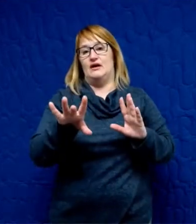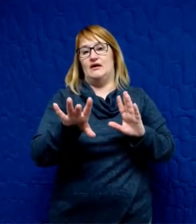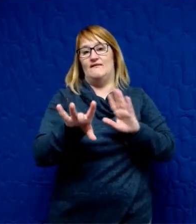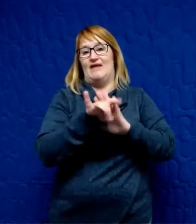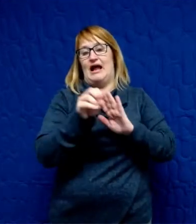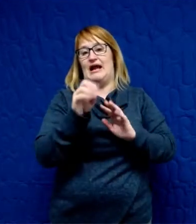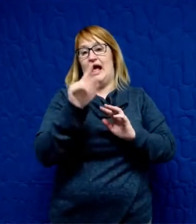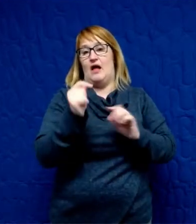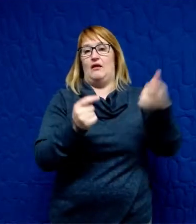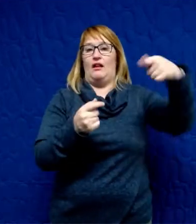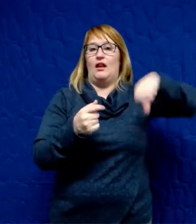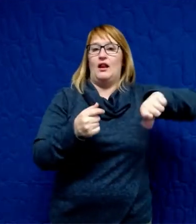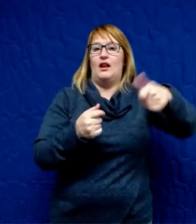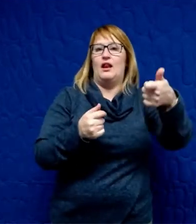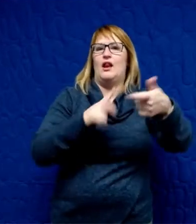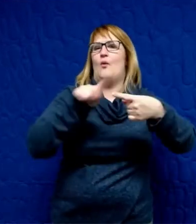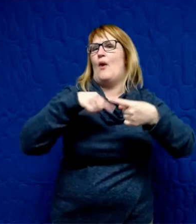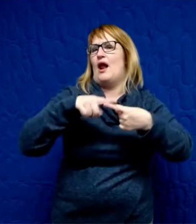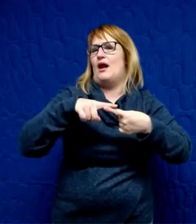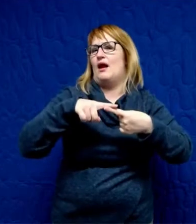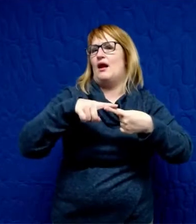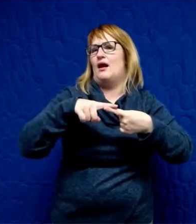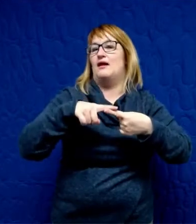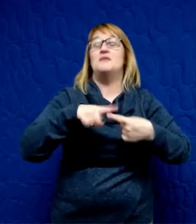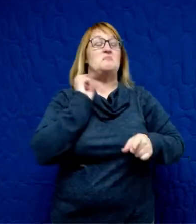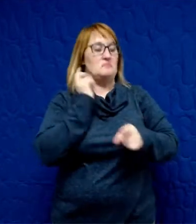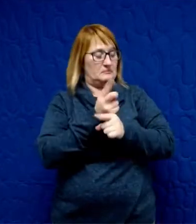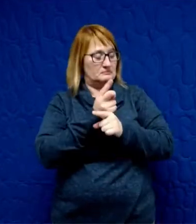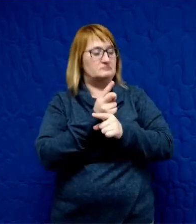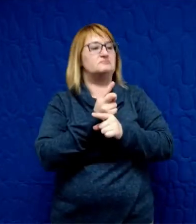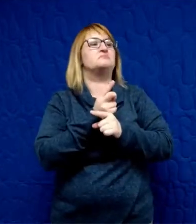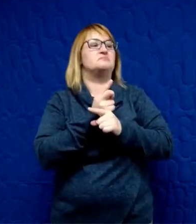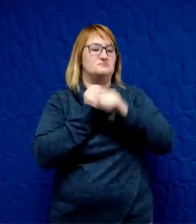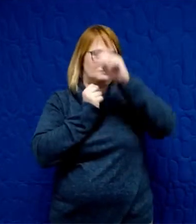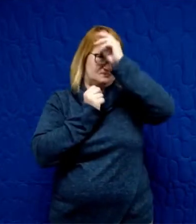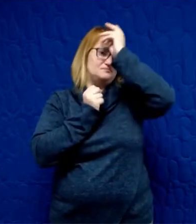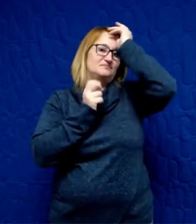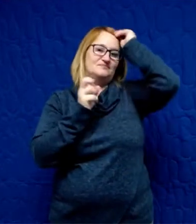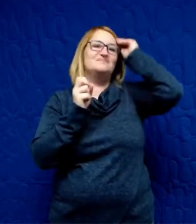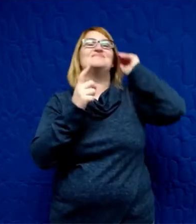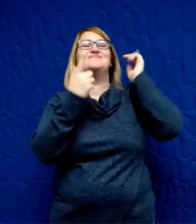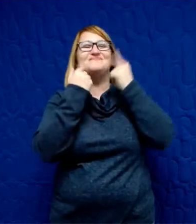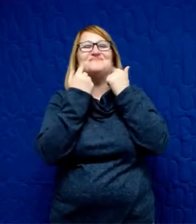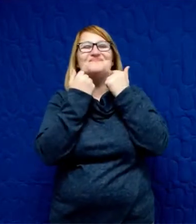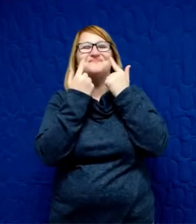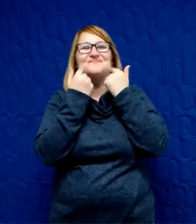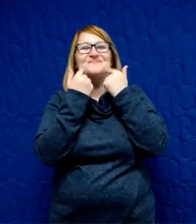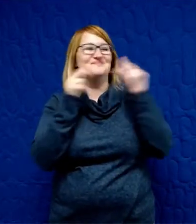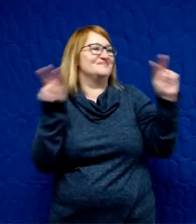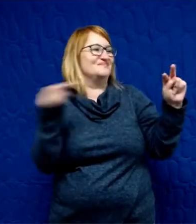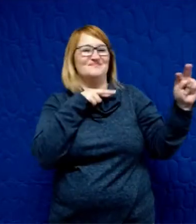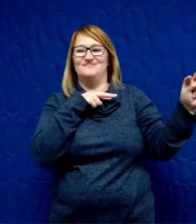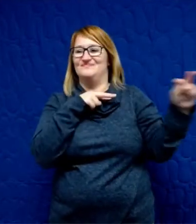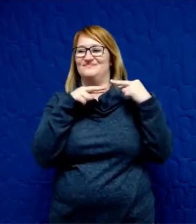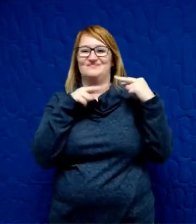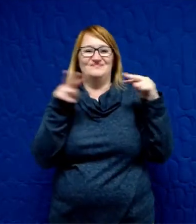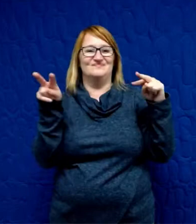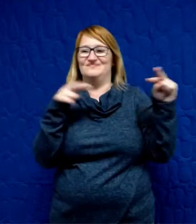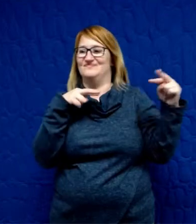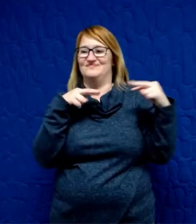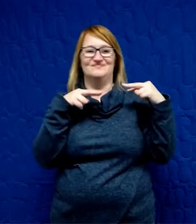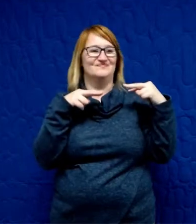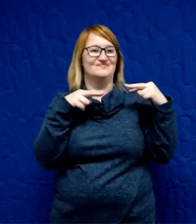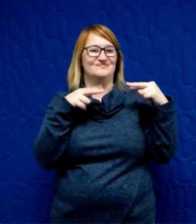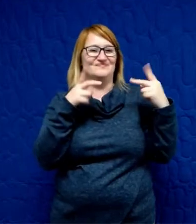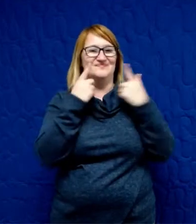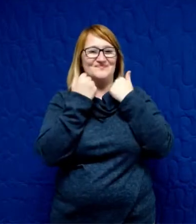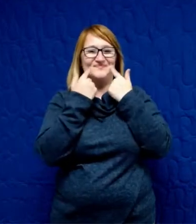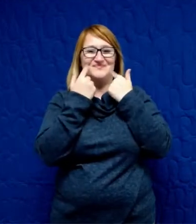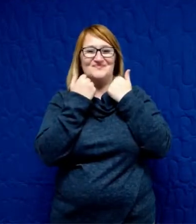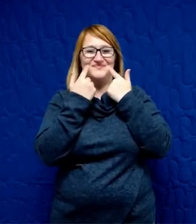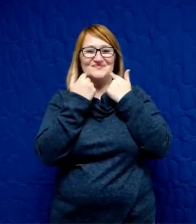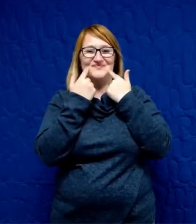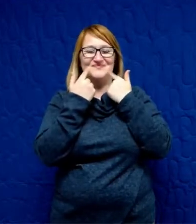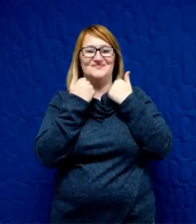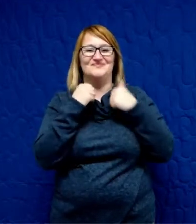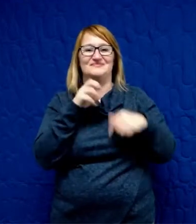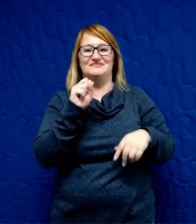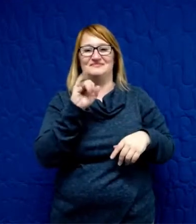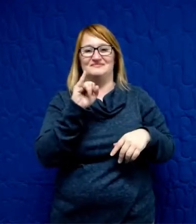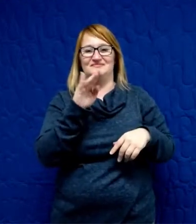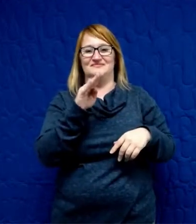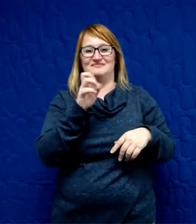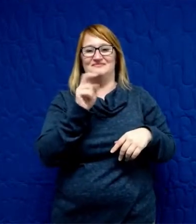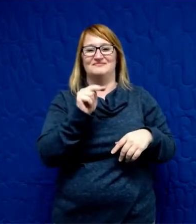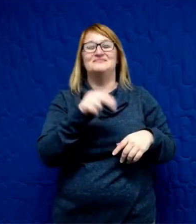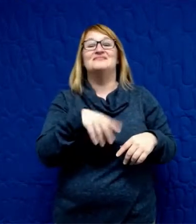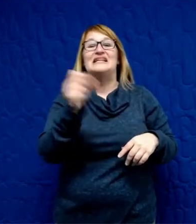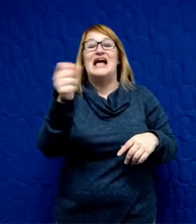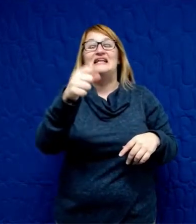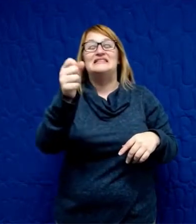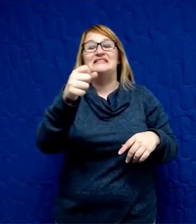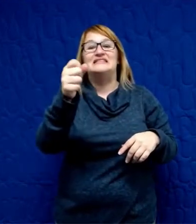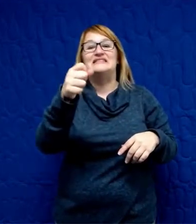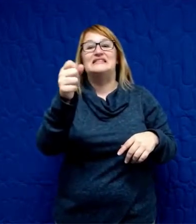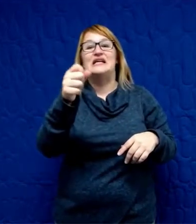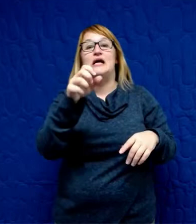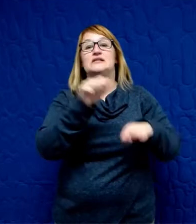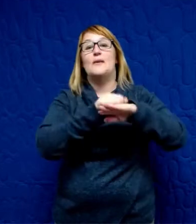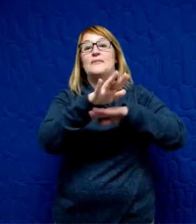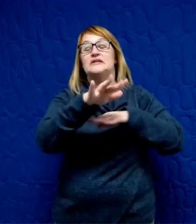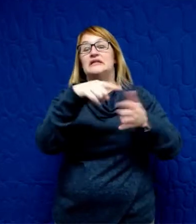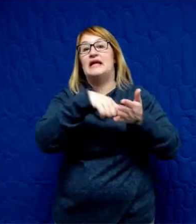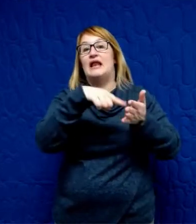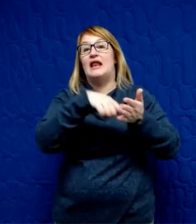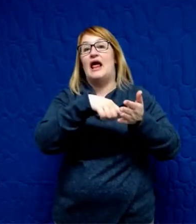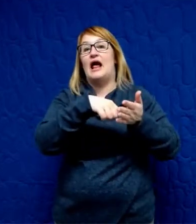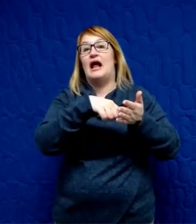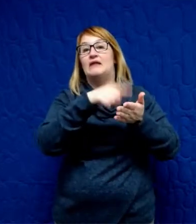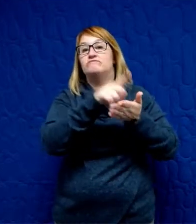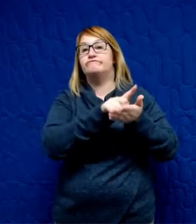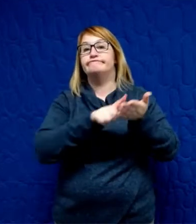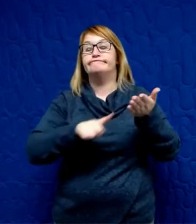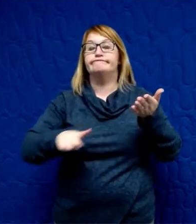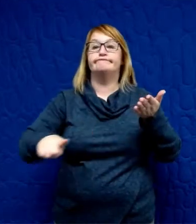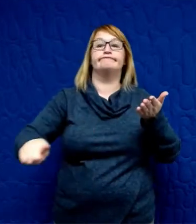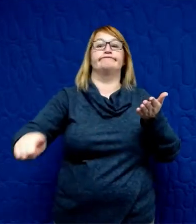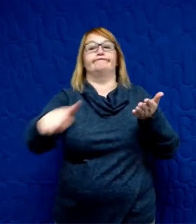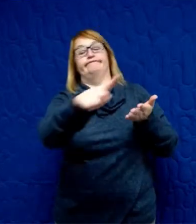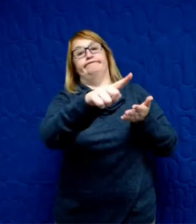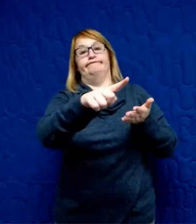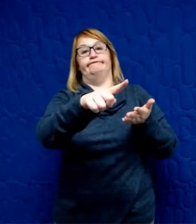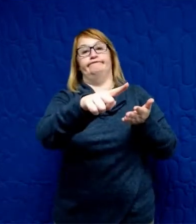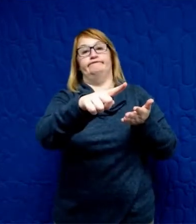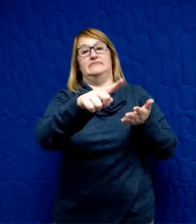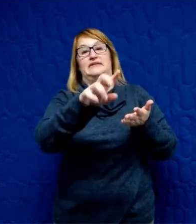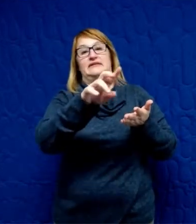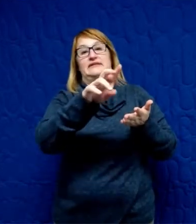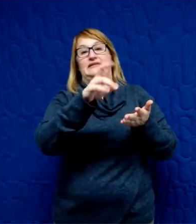been accepted?" Great Yes, so the submission deadline is a week from today - so 7